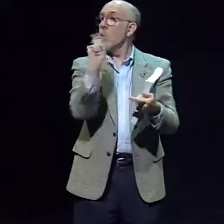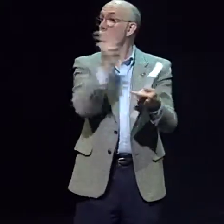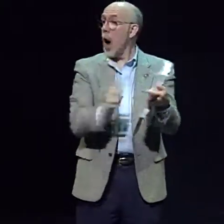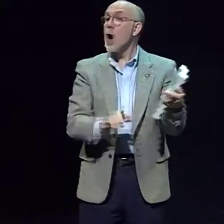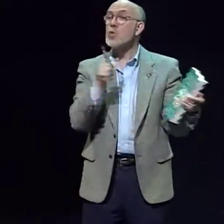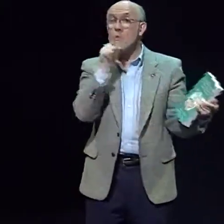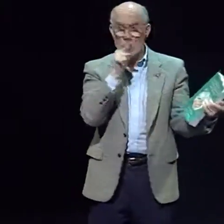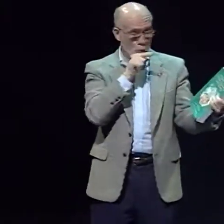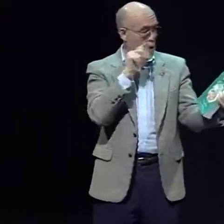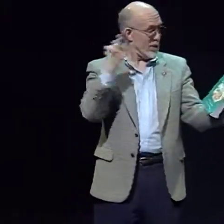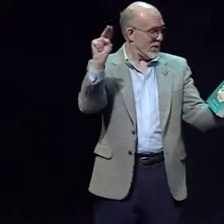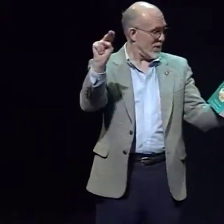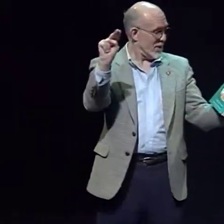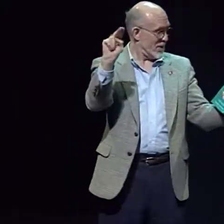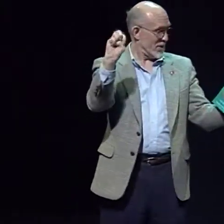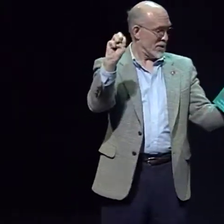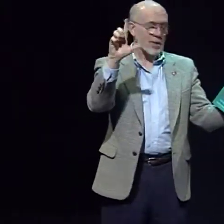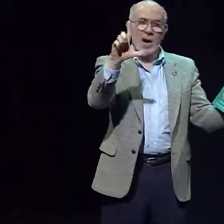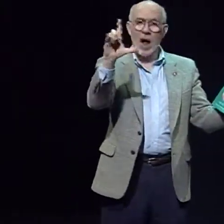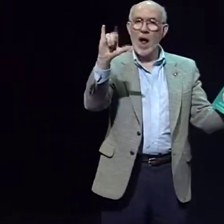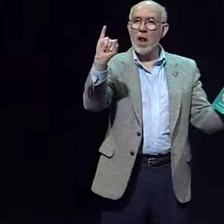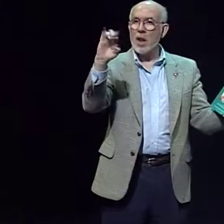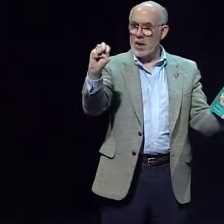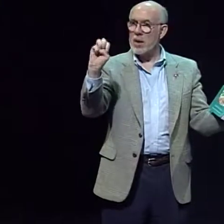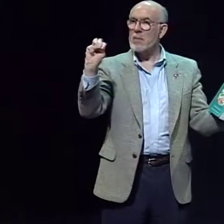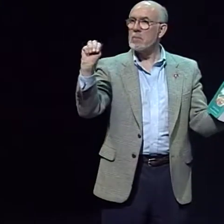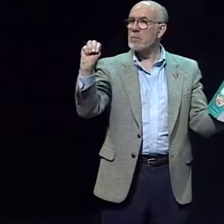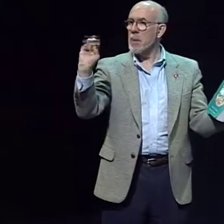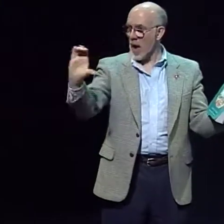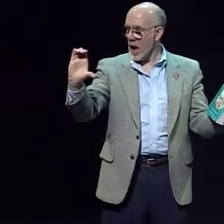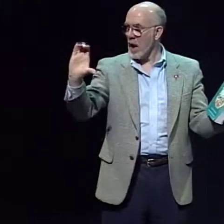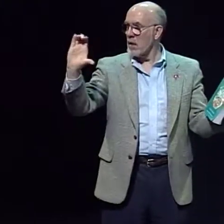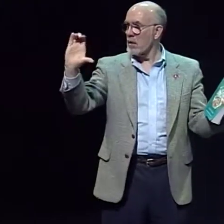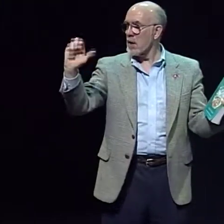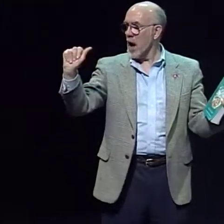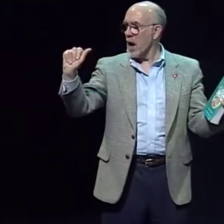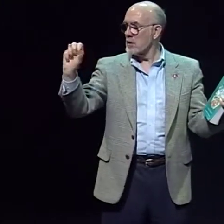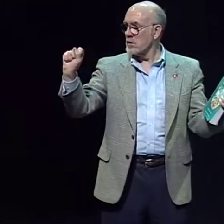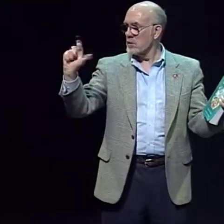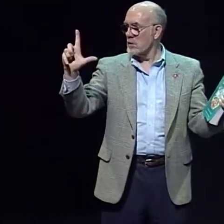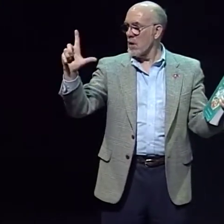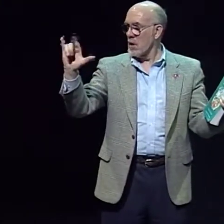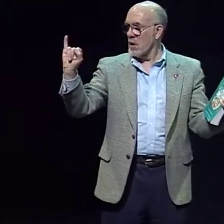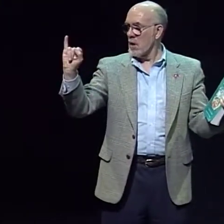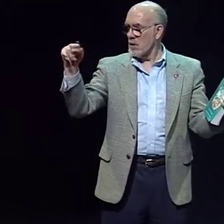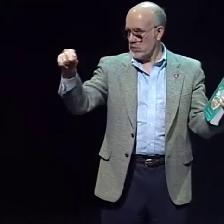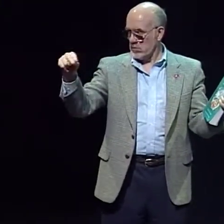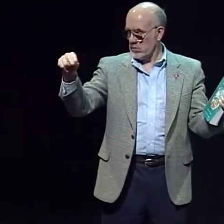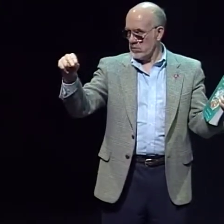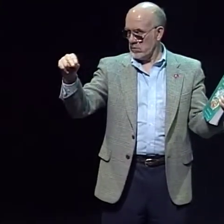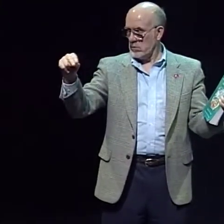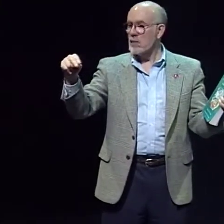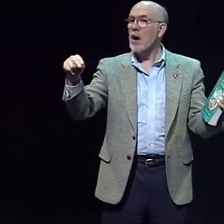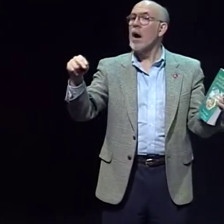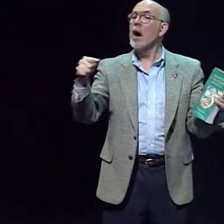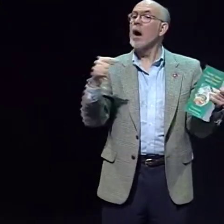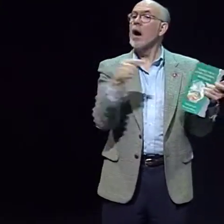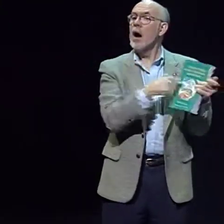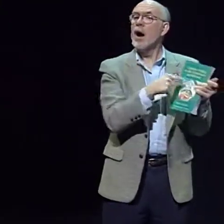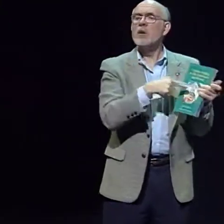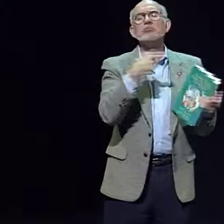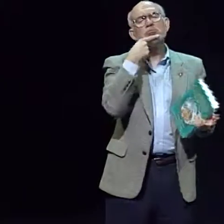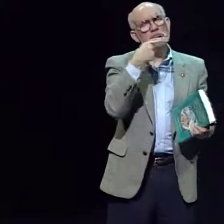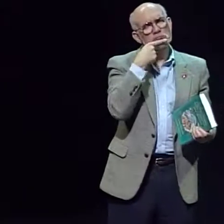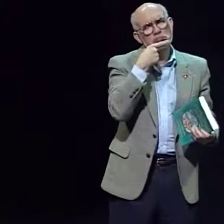WRITTEN BY NELLIE McCASLIN.